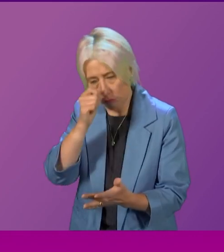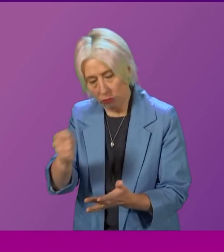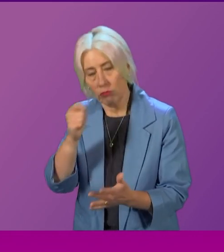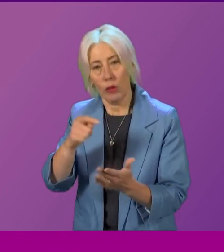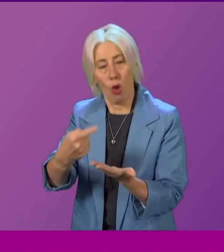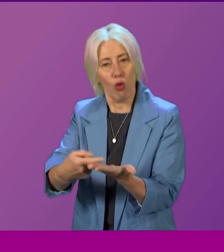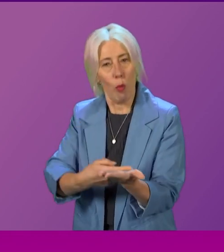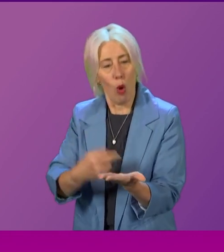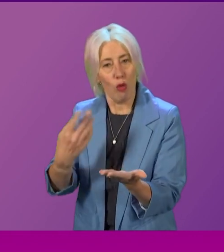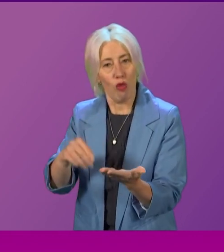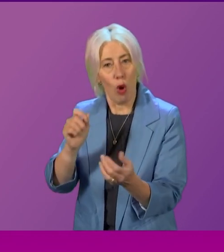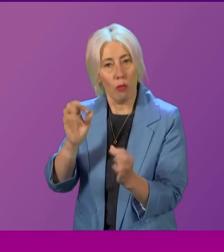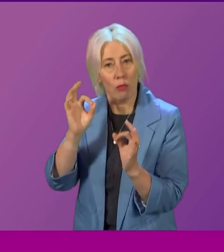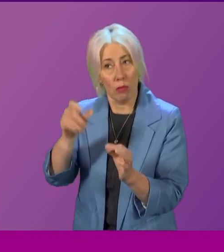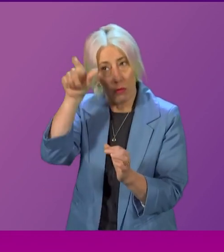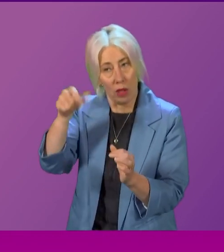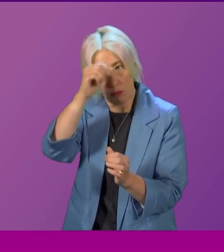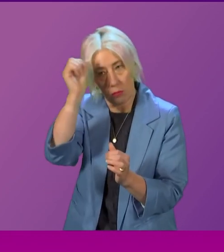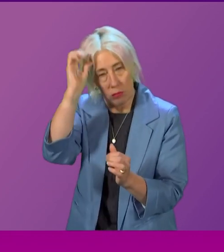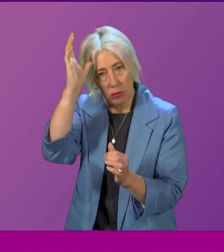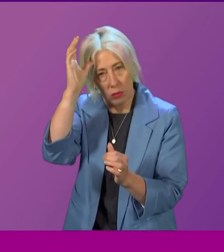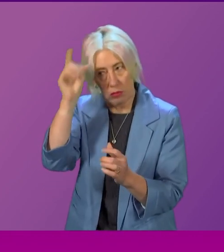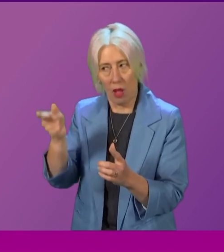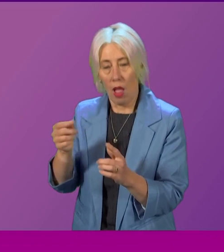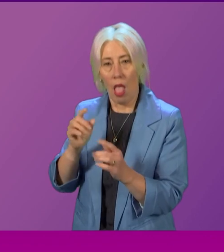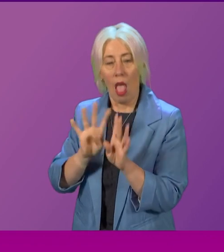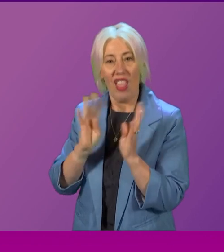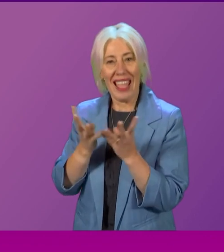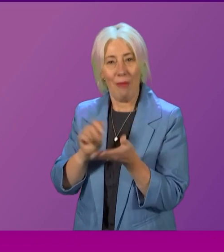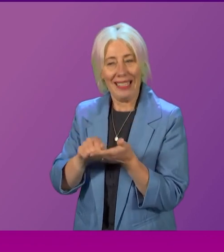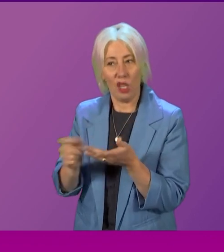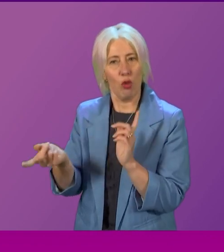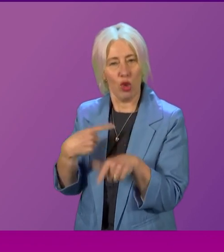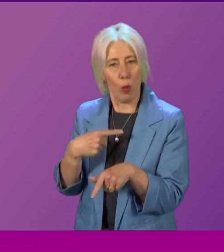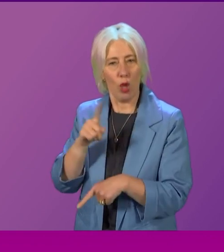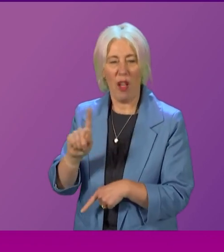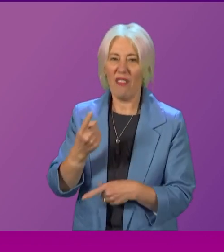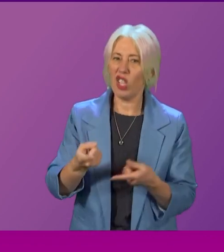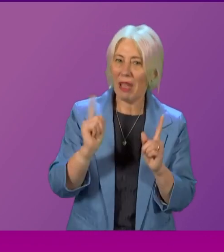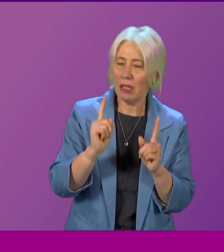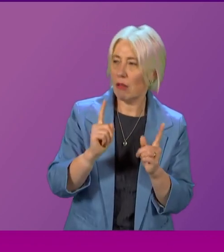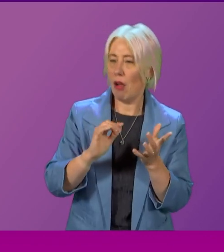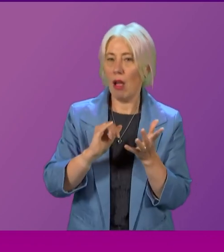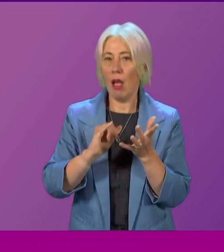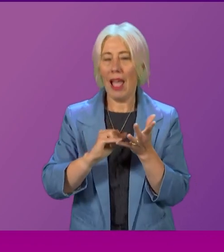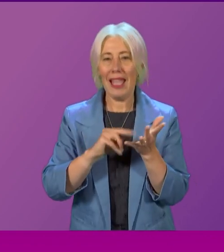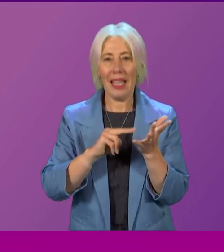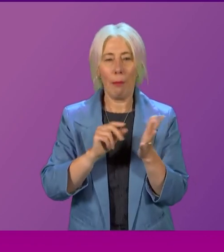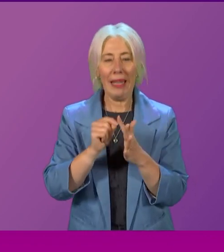from the special rapporteur. The cabinet secretary has responded to those comments, yet the First Minister and the majority of Scottish National Party MSPs could not support that amendment.